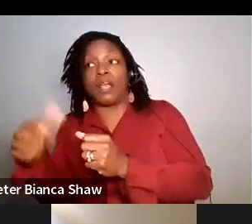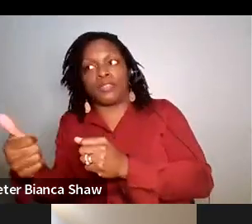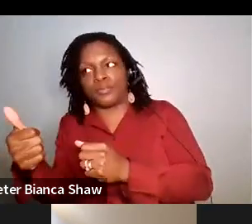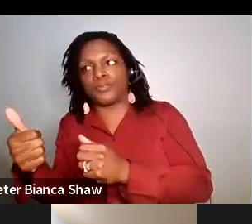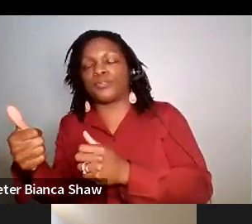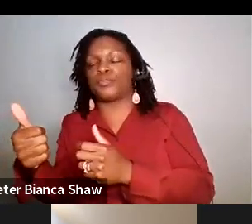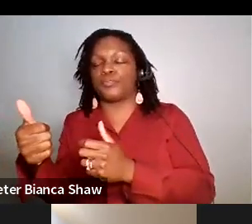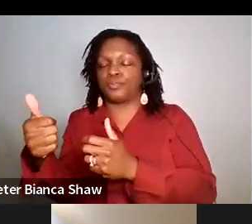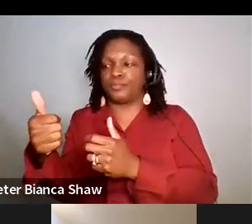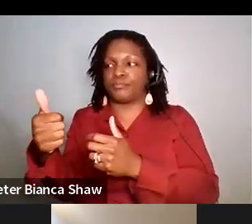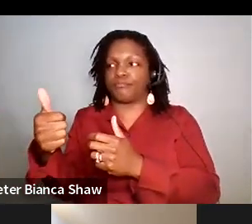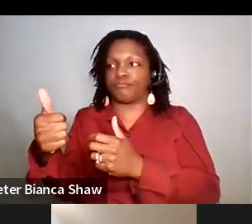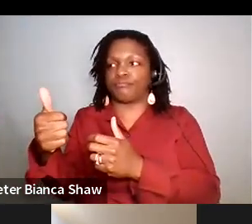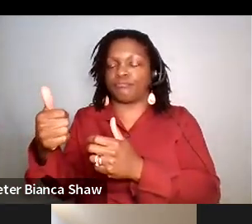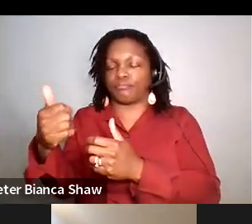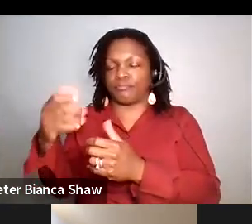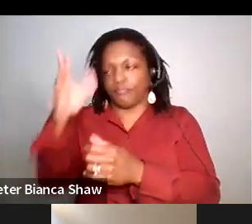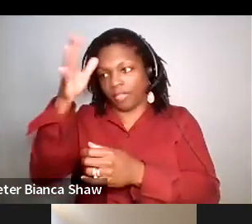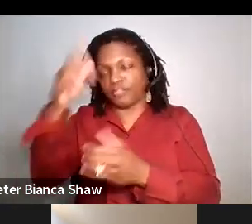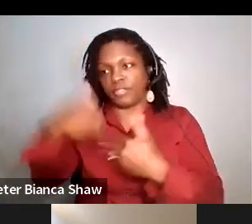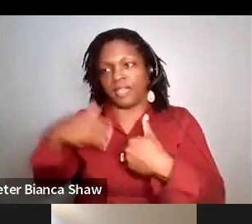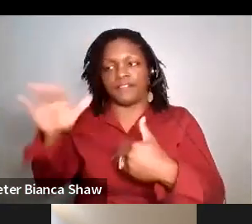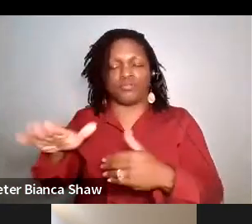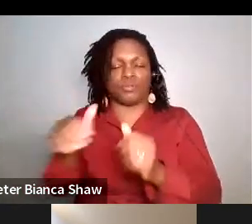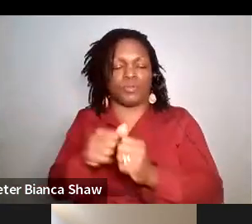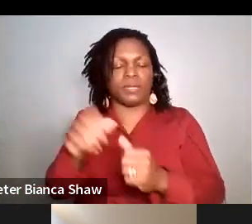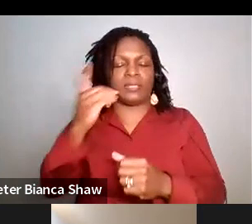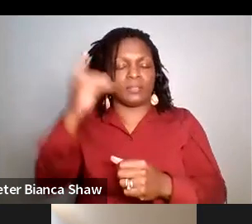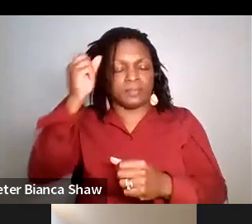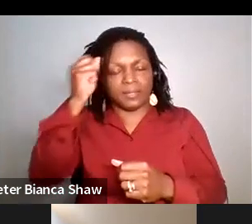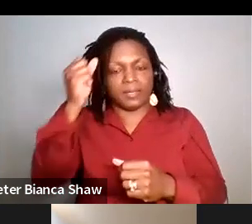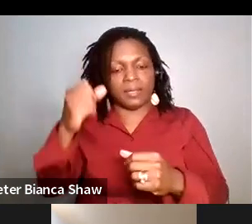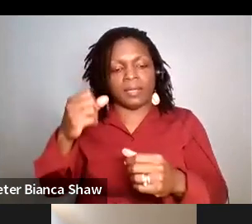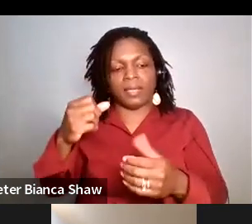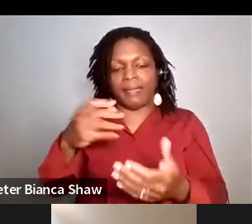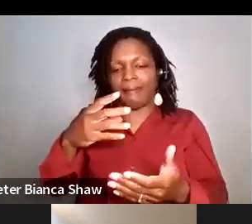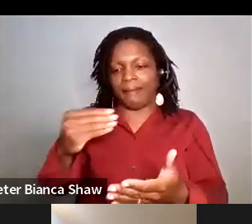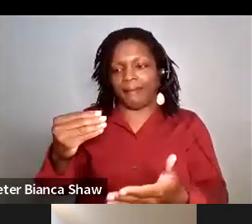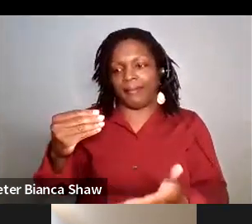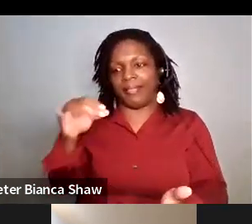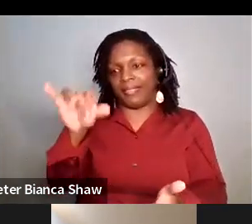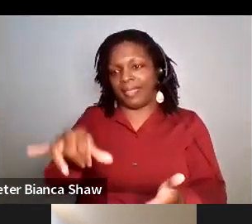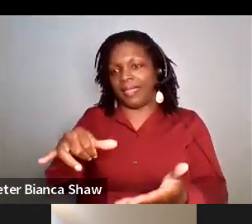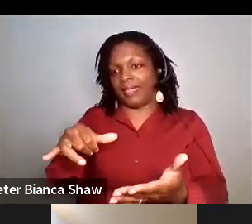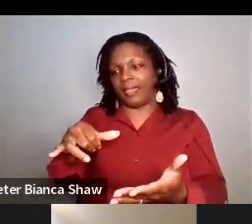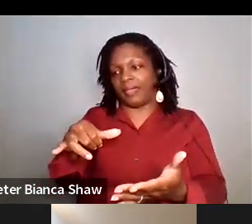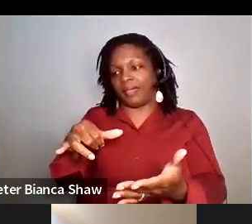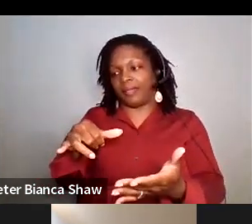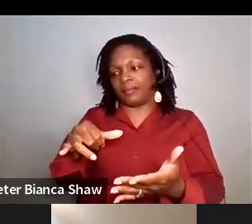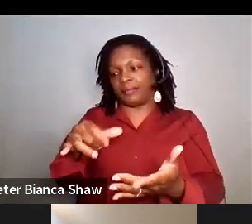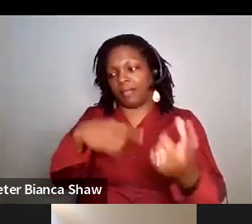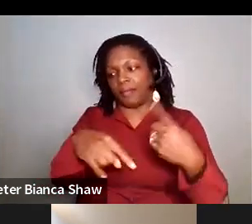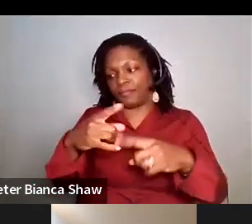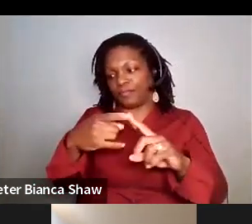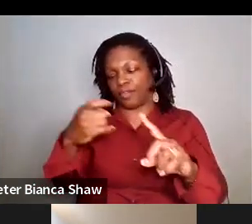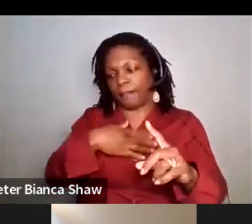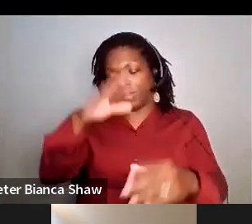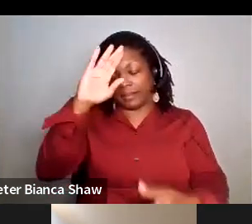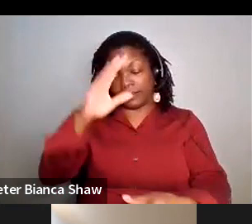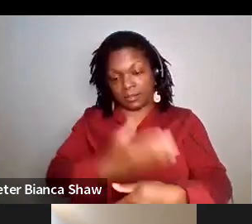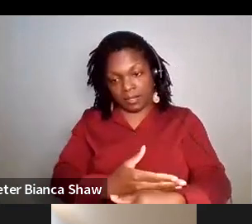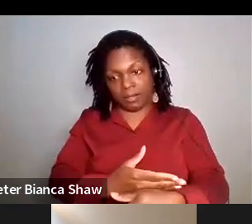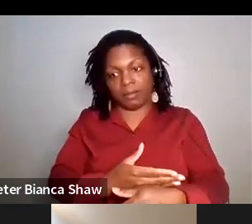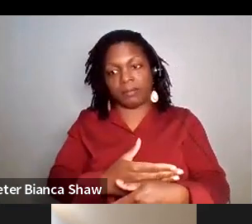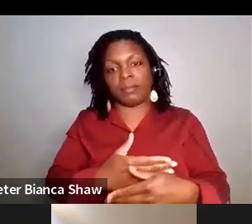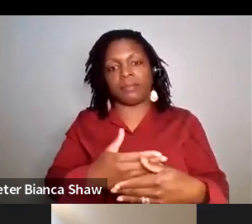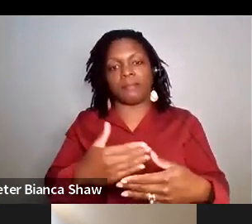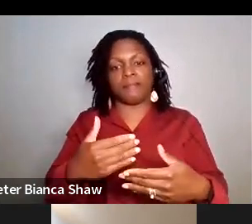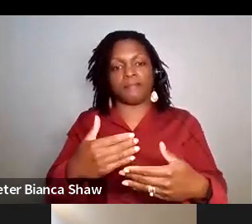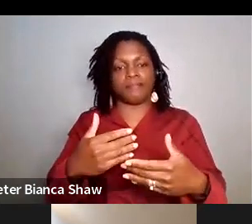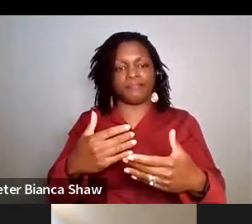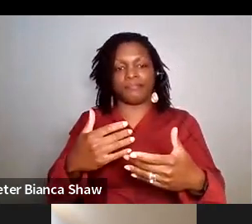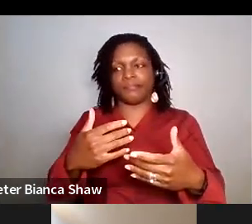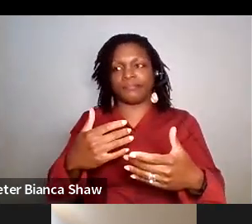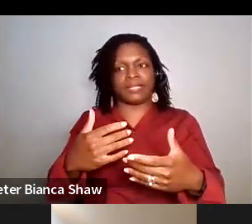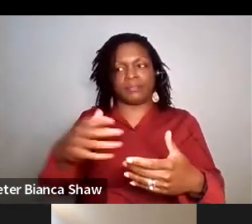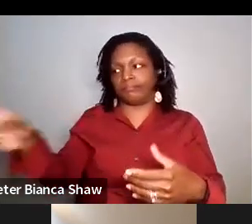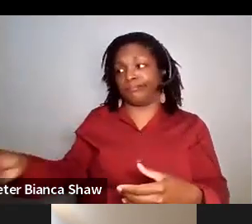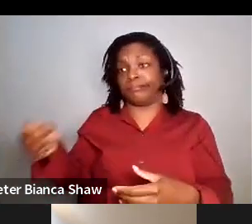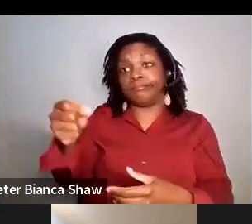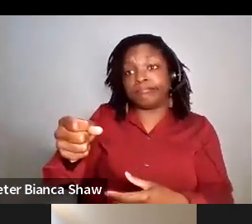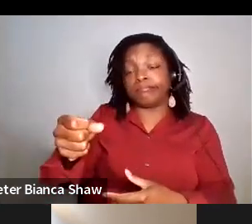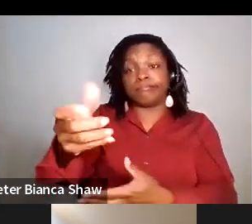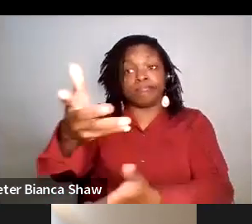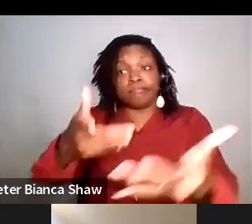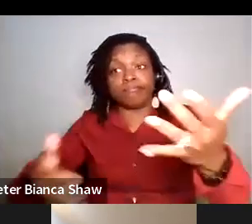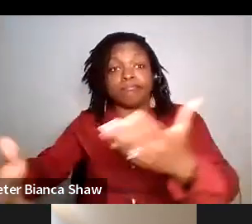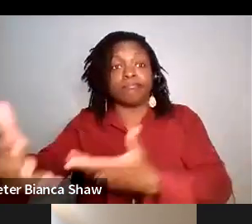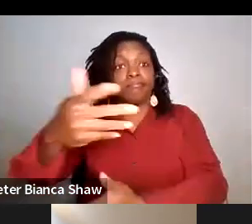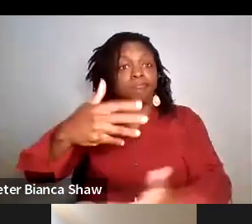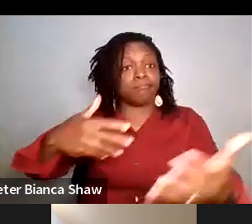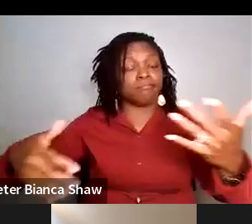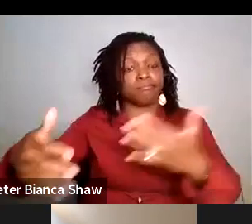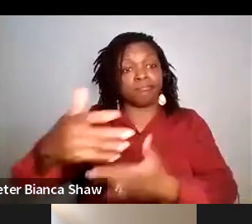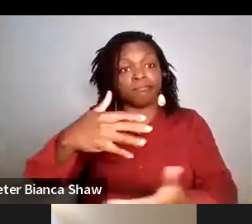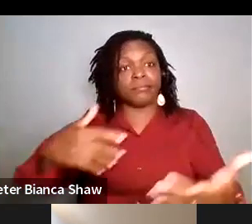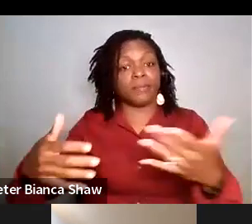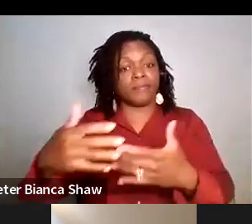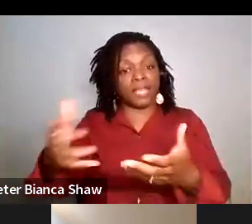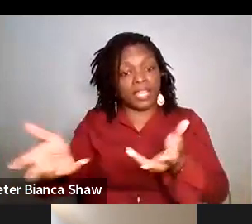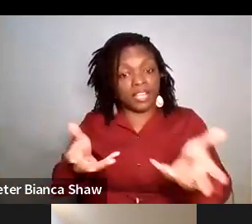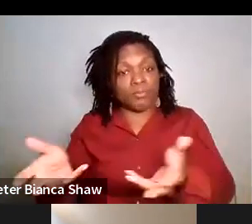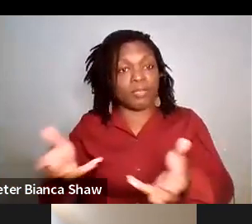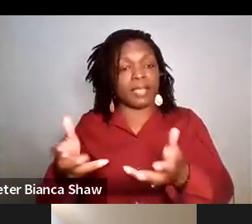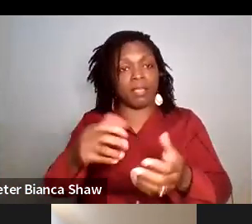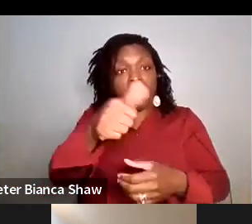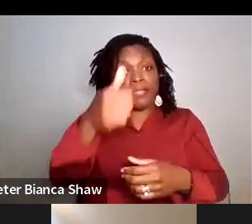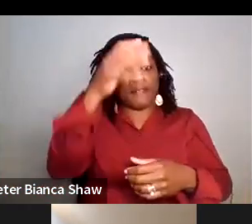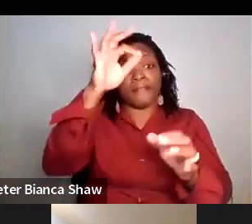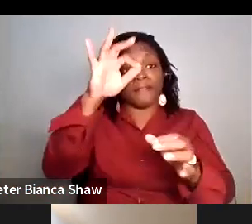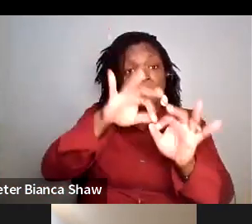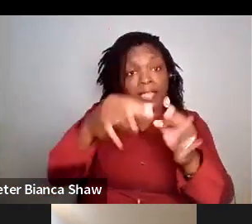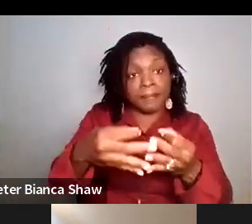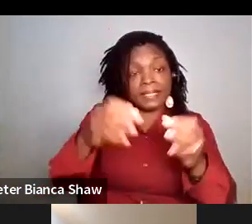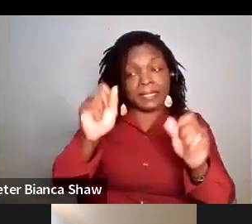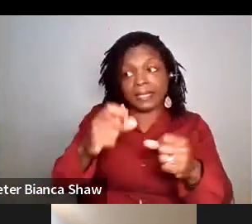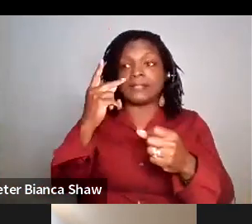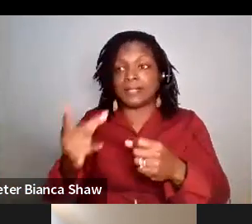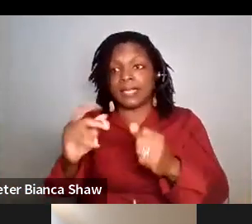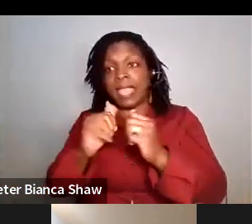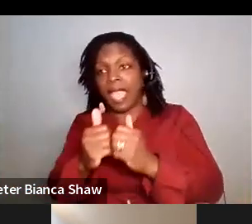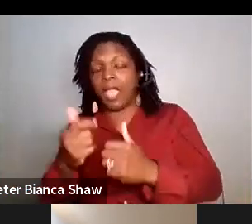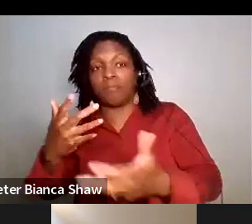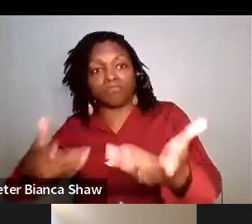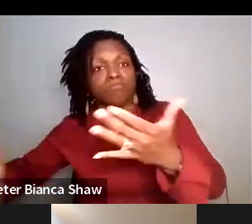But I guess it's the unintentional teaching that we do as parents, and that comes by the way of bringing my son around them as much as possible, and putting my son in front of other families, and letting them witness the interaction and letting them